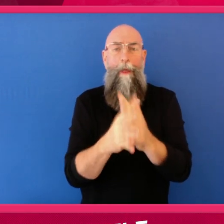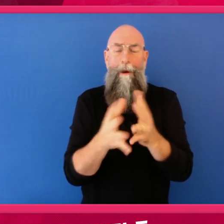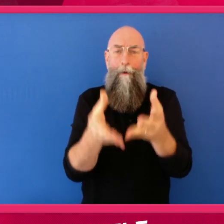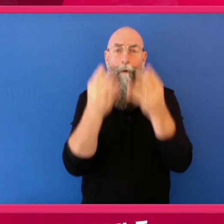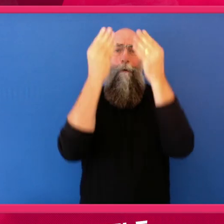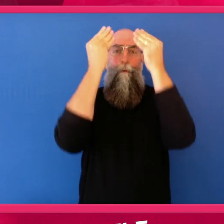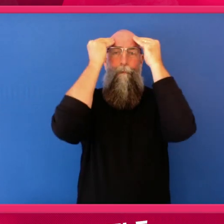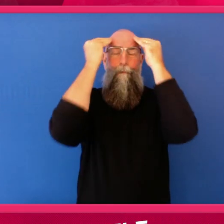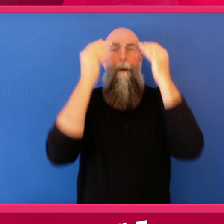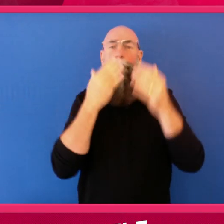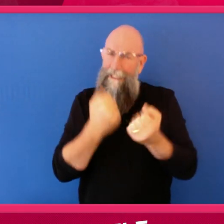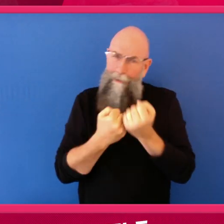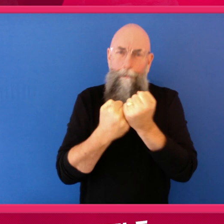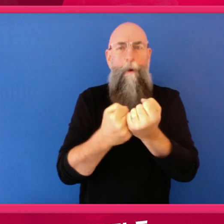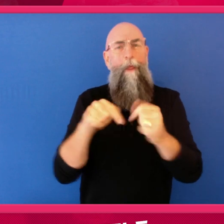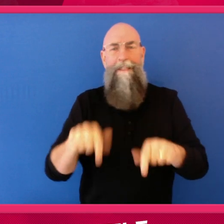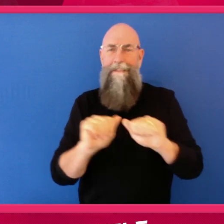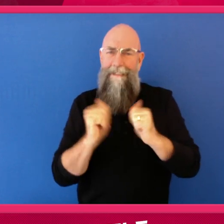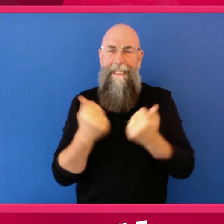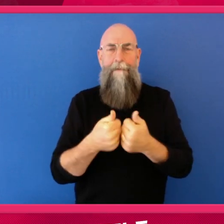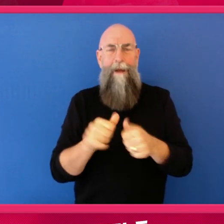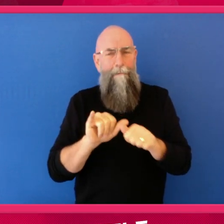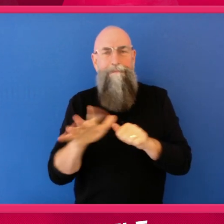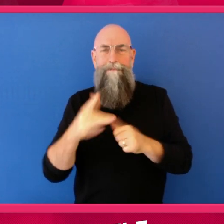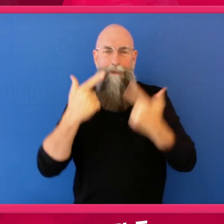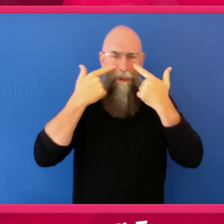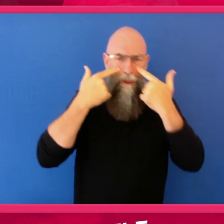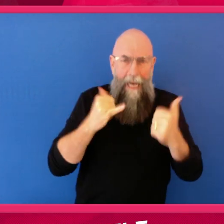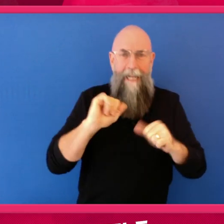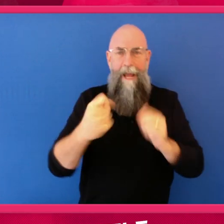all of these events and results that we will be getting on day two of the Paralympic action.